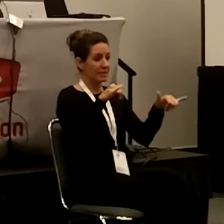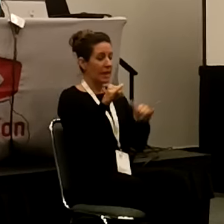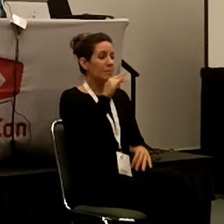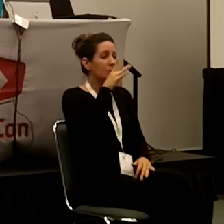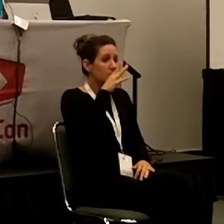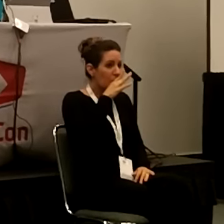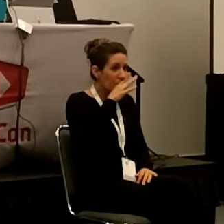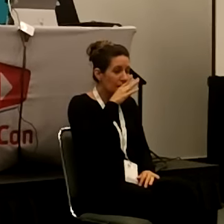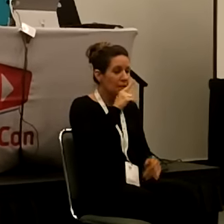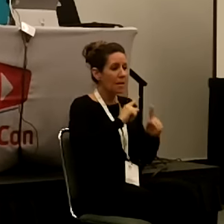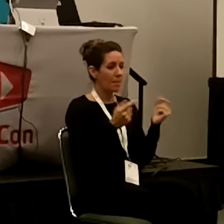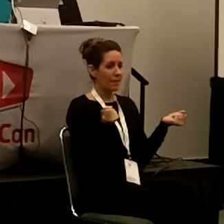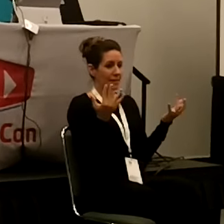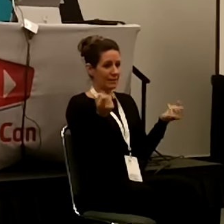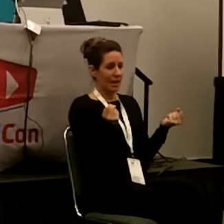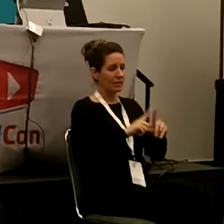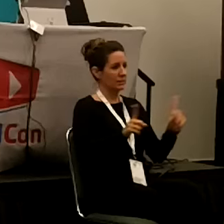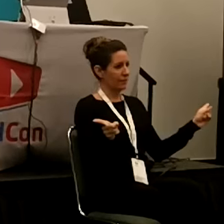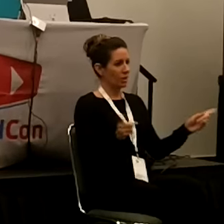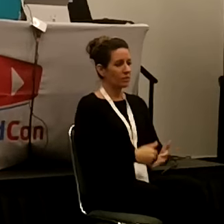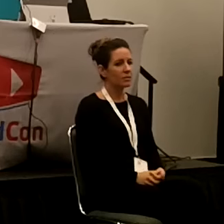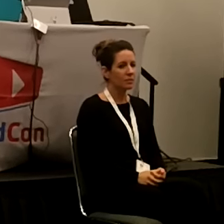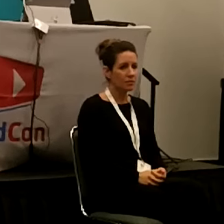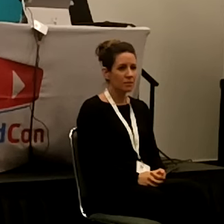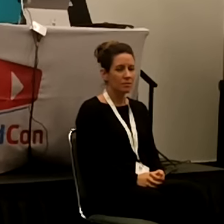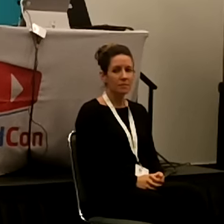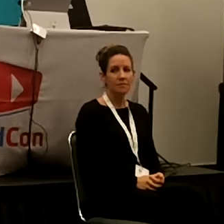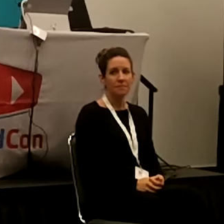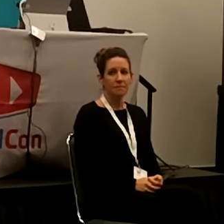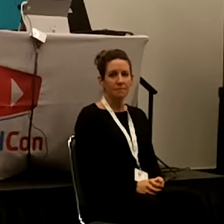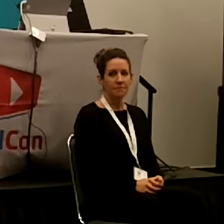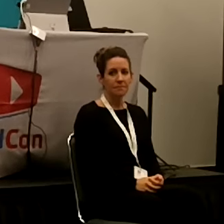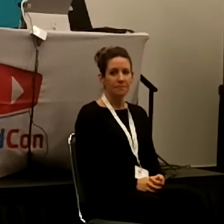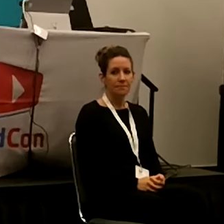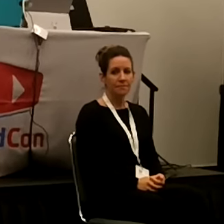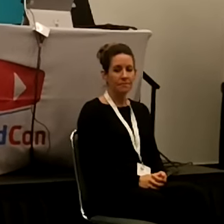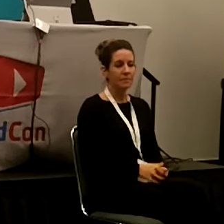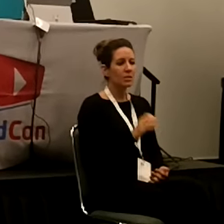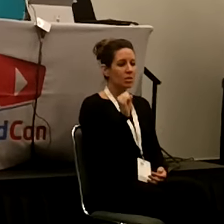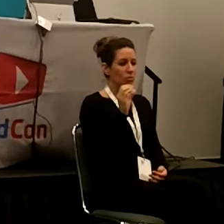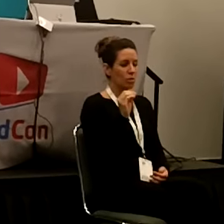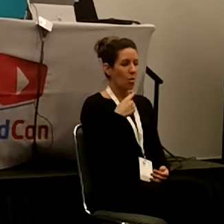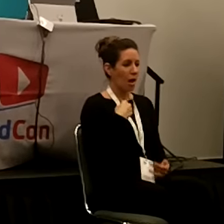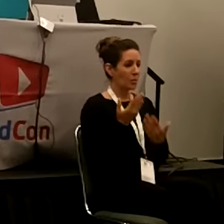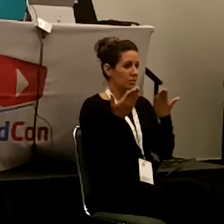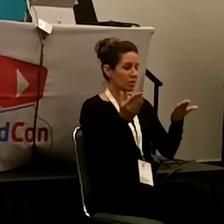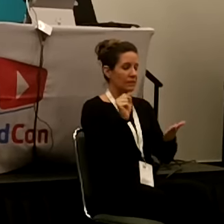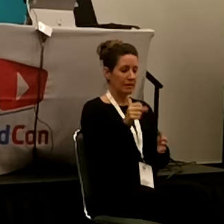but the sign languages are completely different. Which is so weird. So, I would say definitely caption